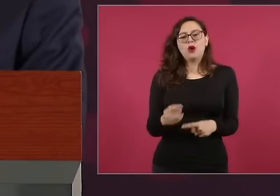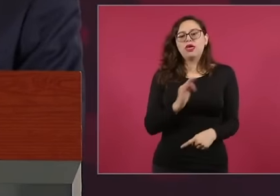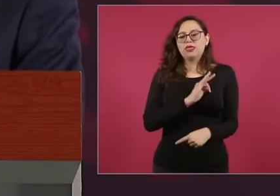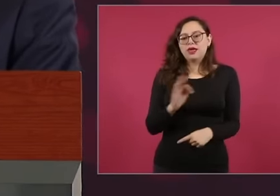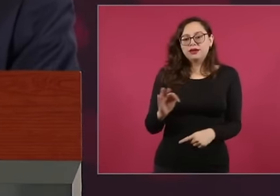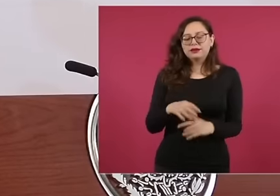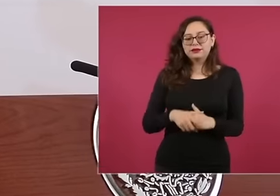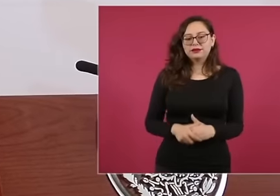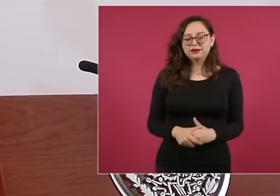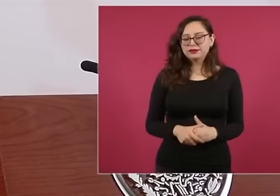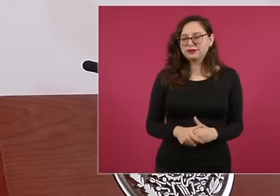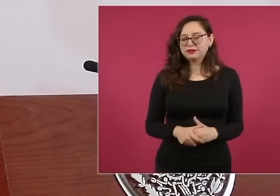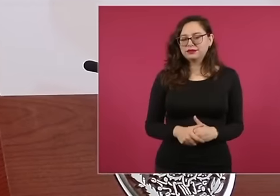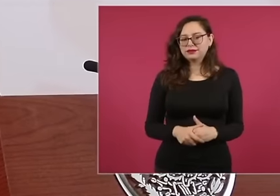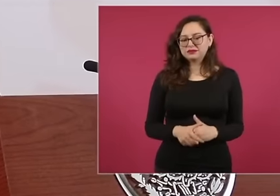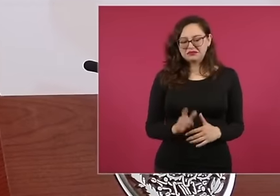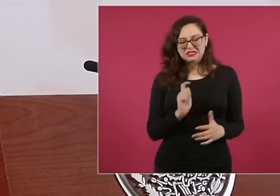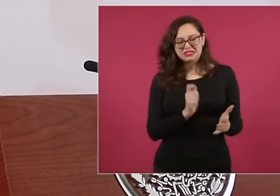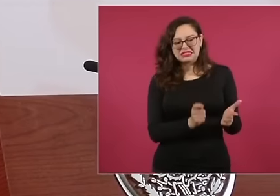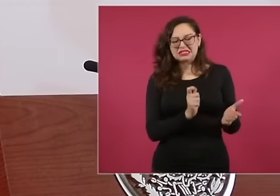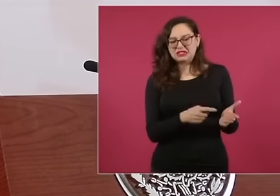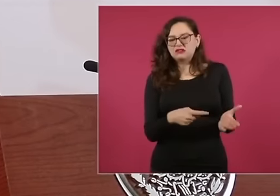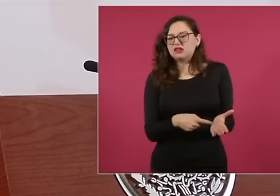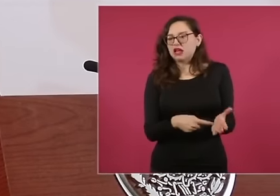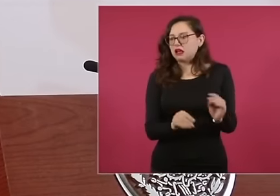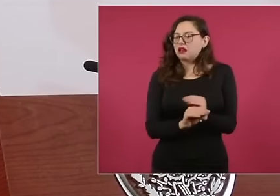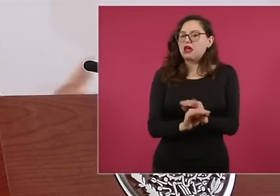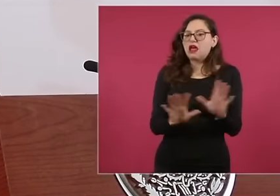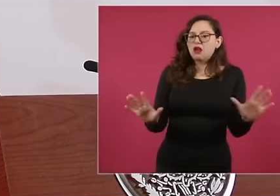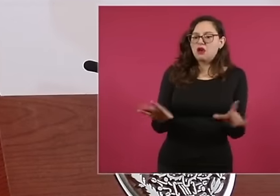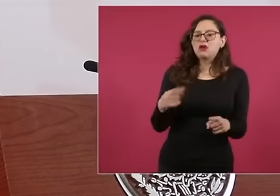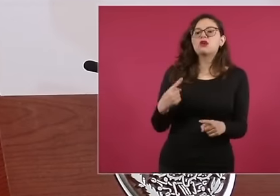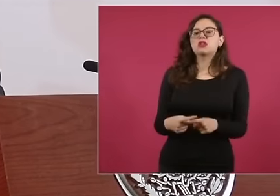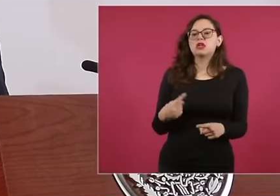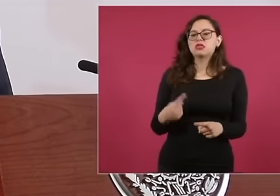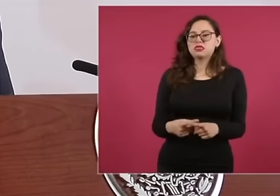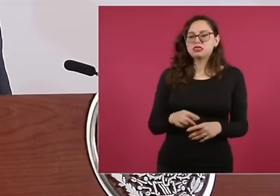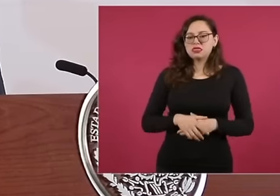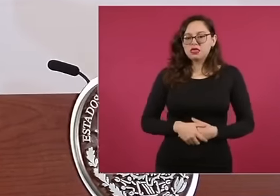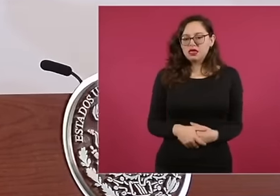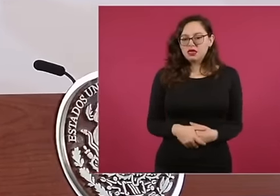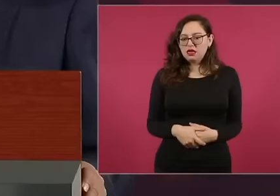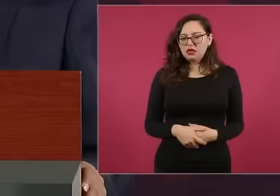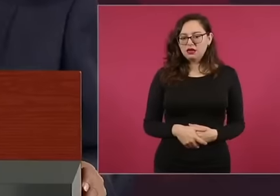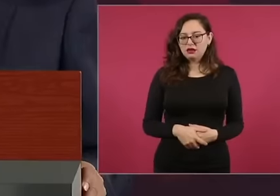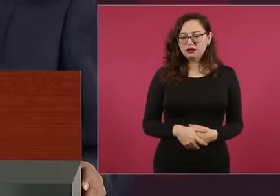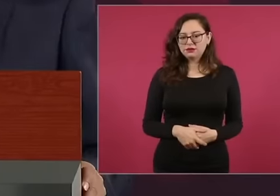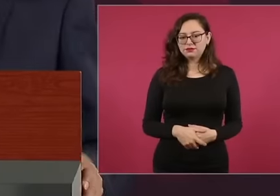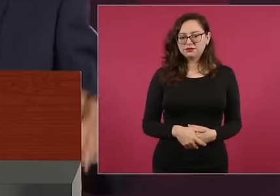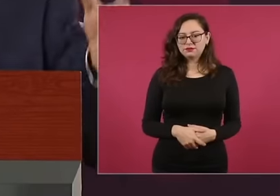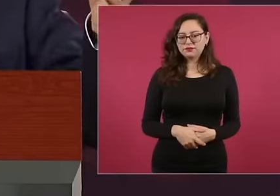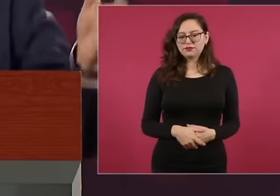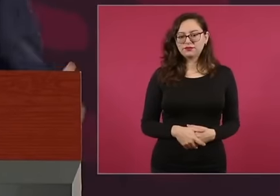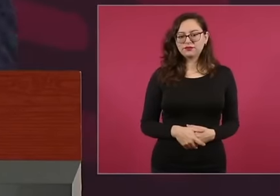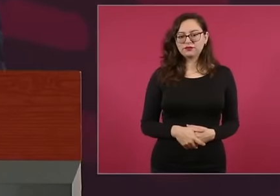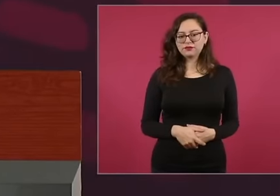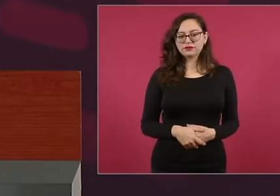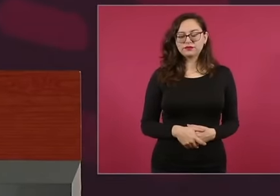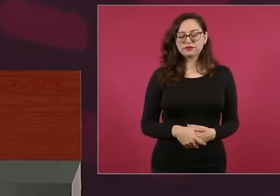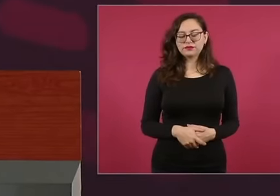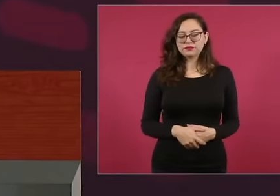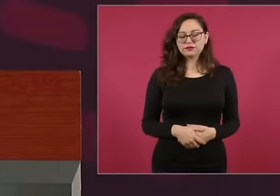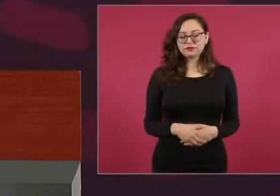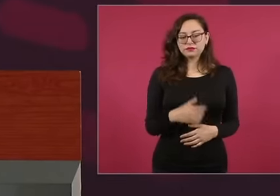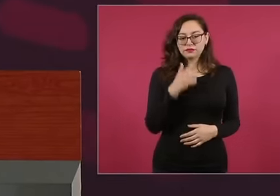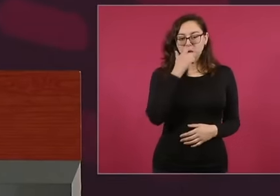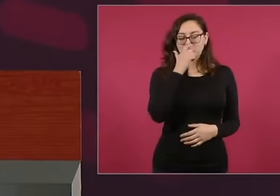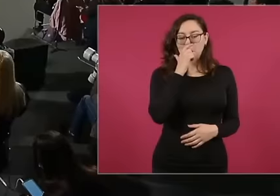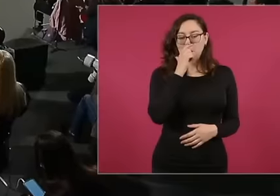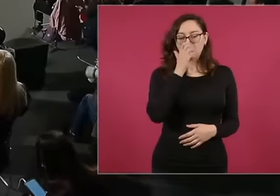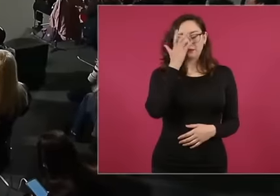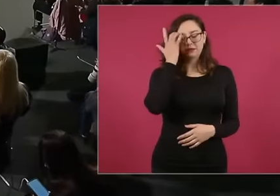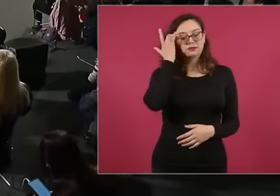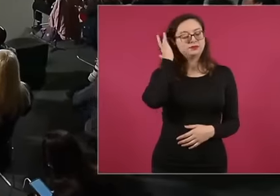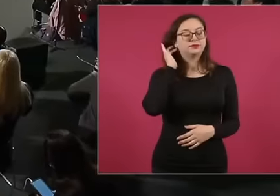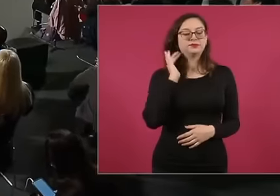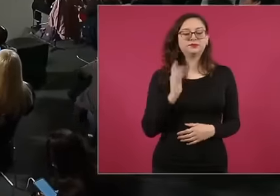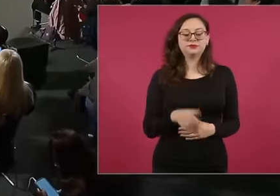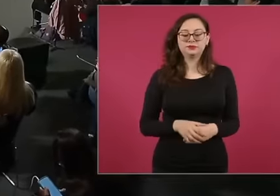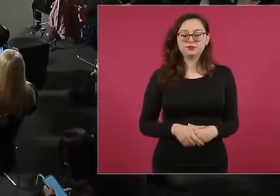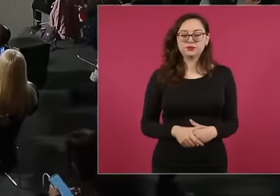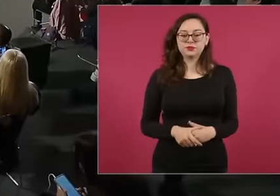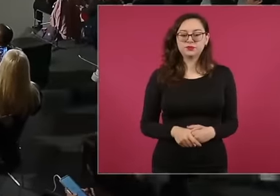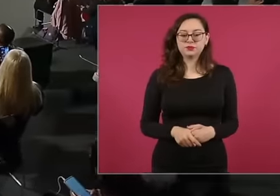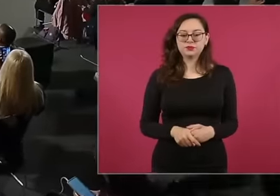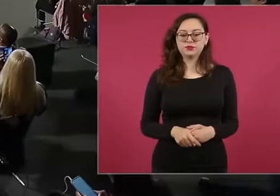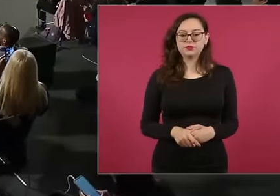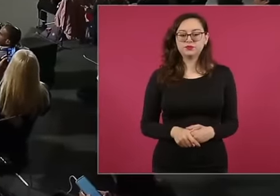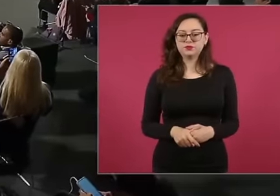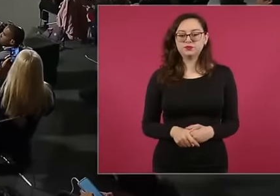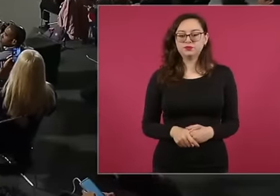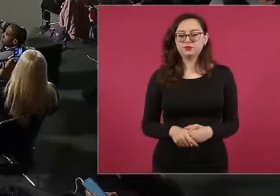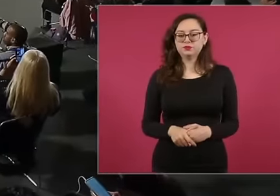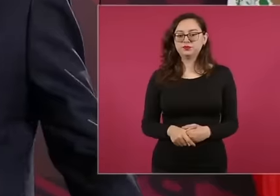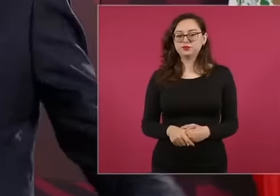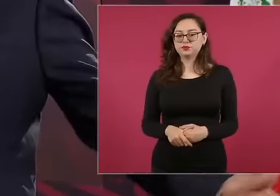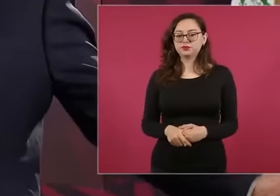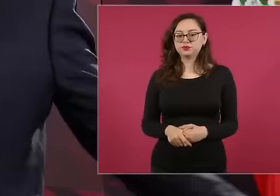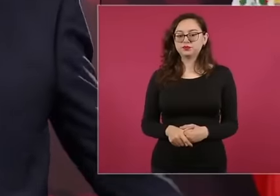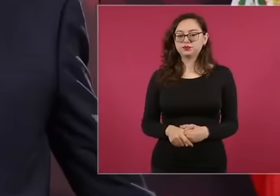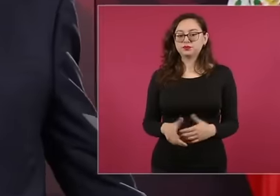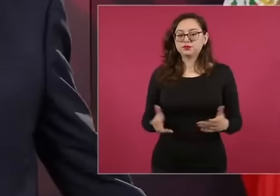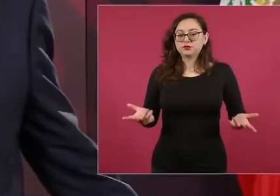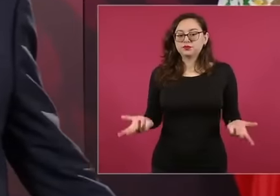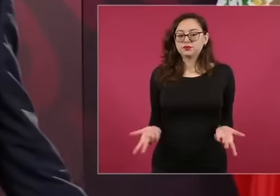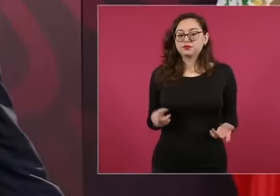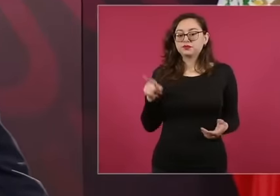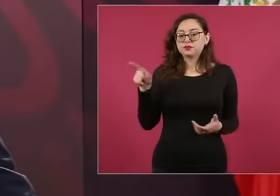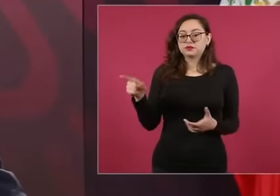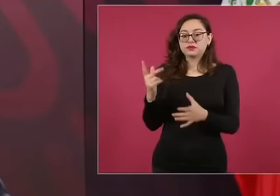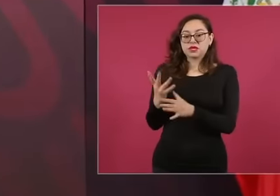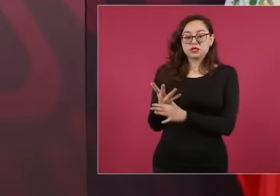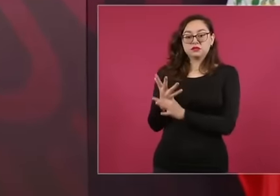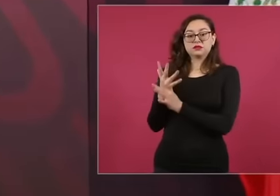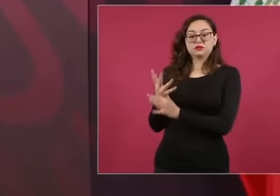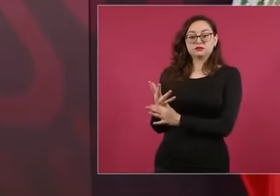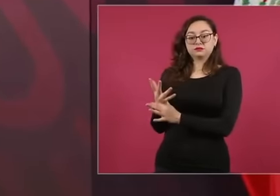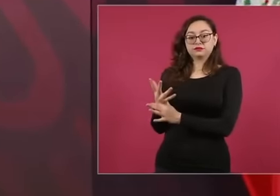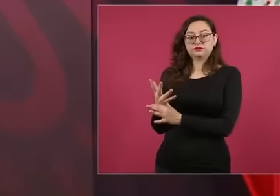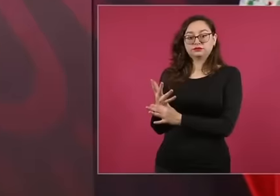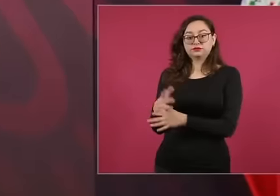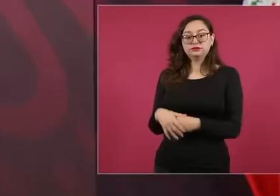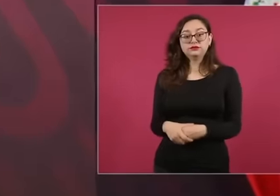at the same time no We talk because they say they are stealing 10 million